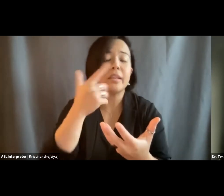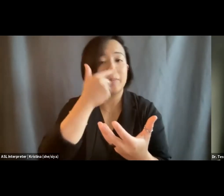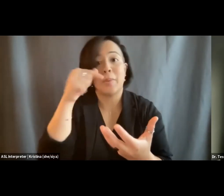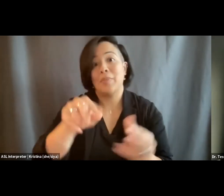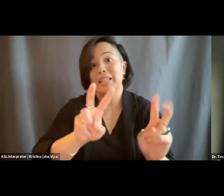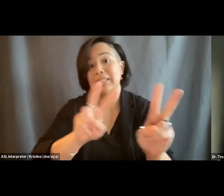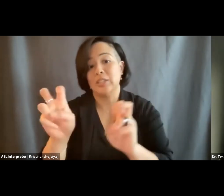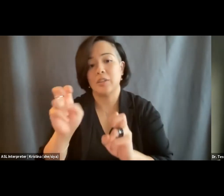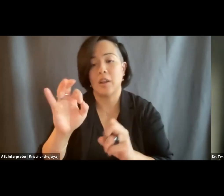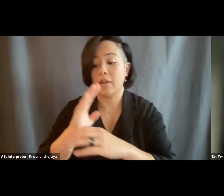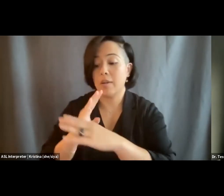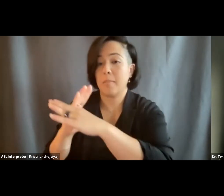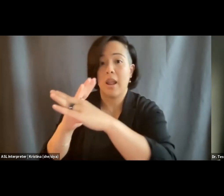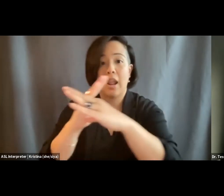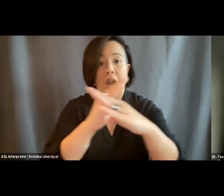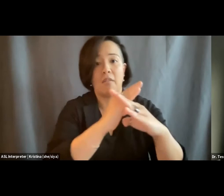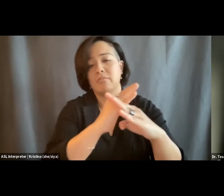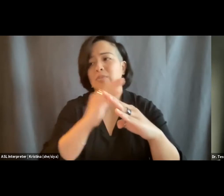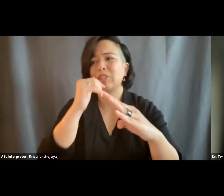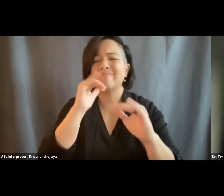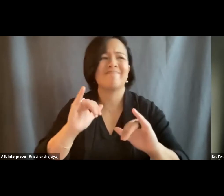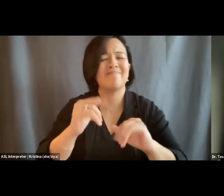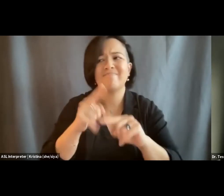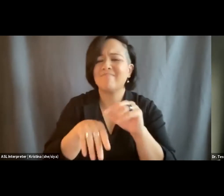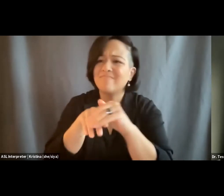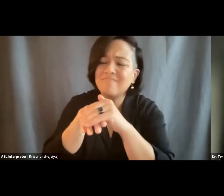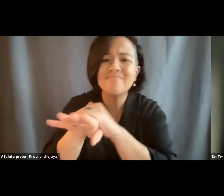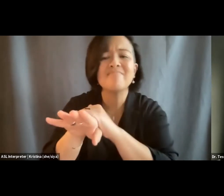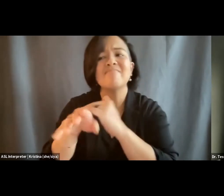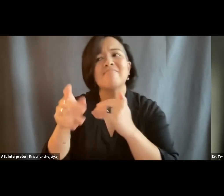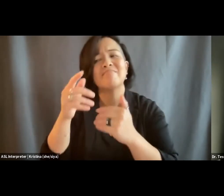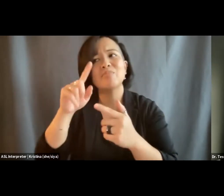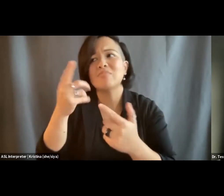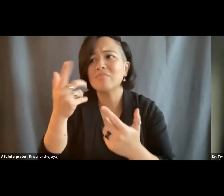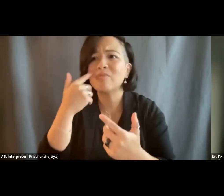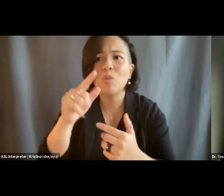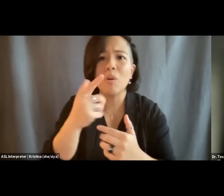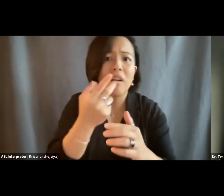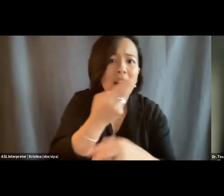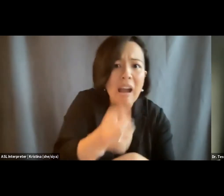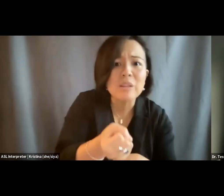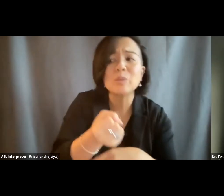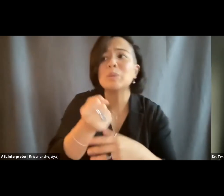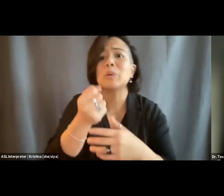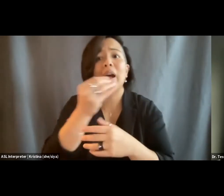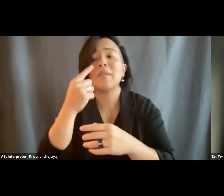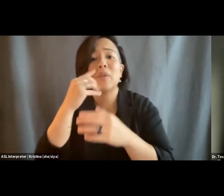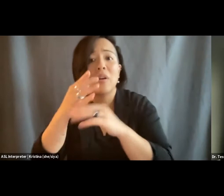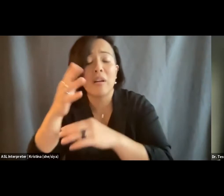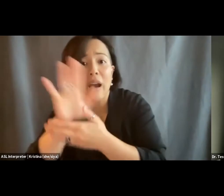of barriers preventing girls from accessing secondary school is, what I think the term of the artist, it's a wicked problem.